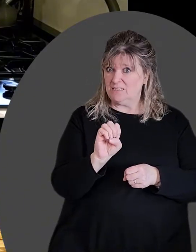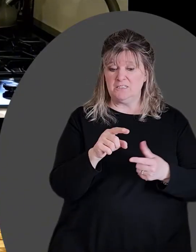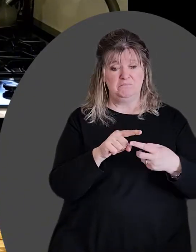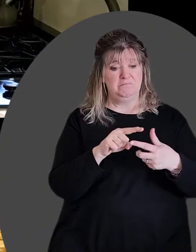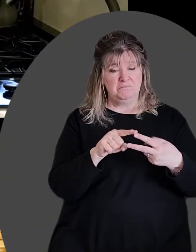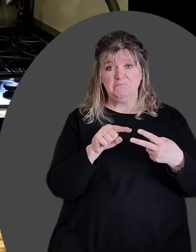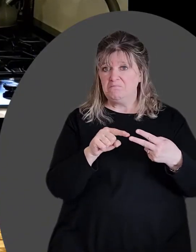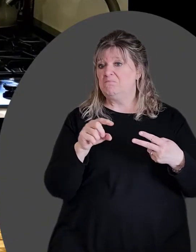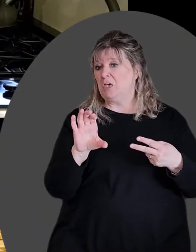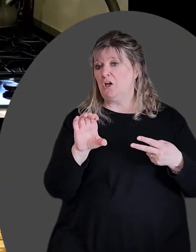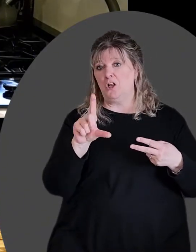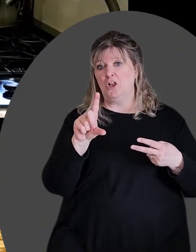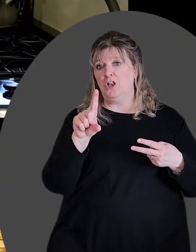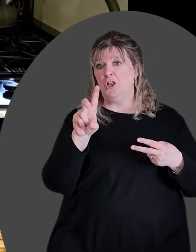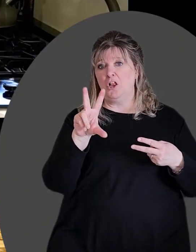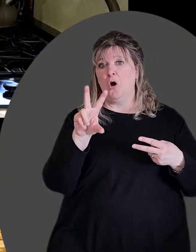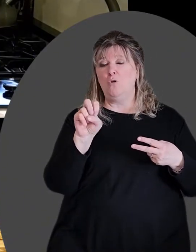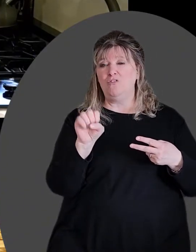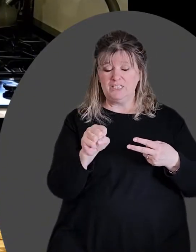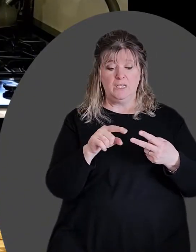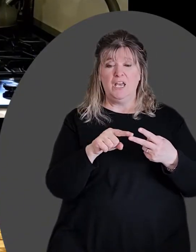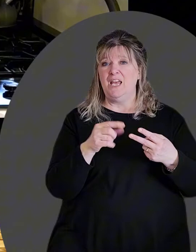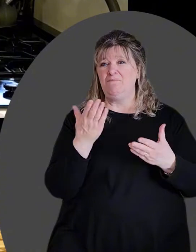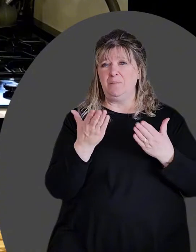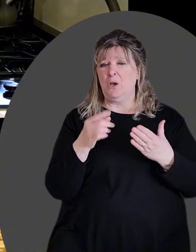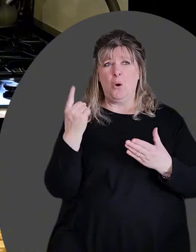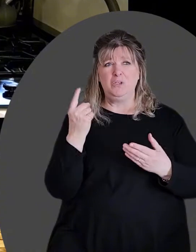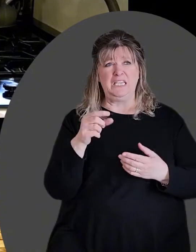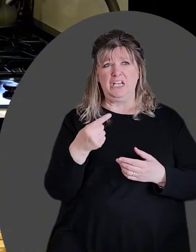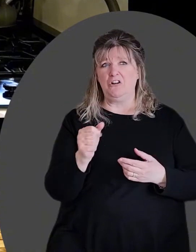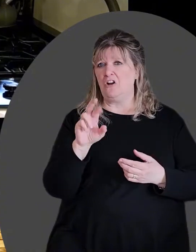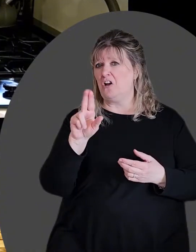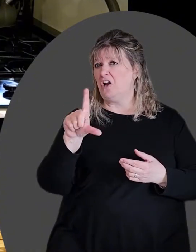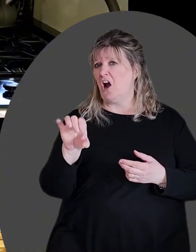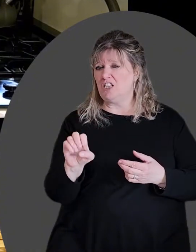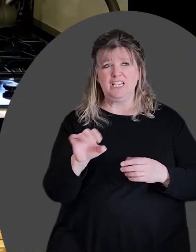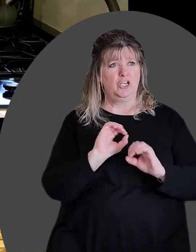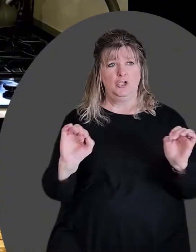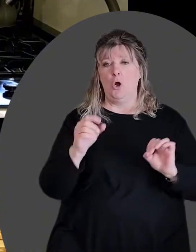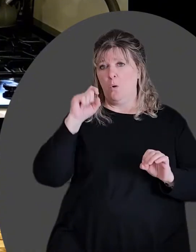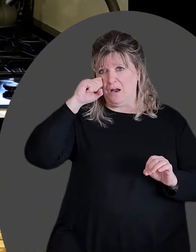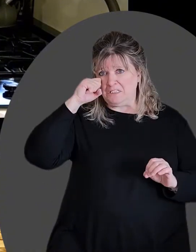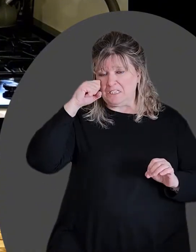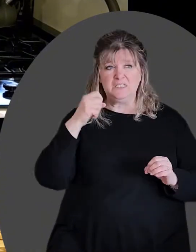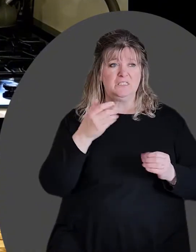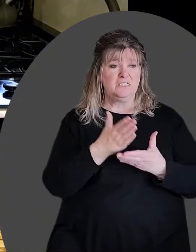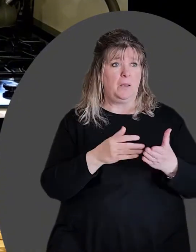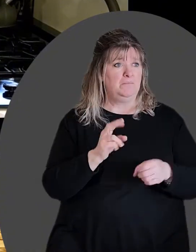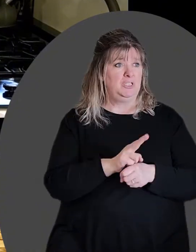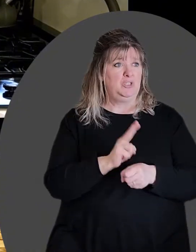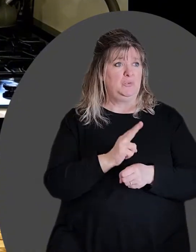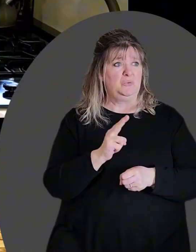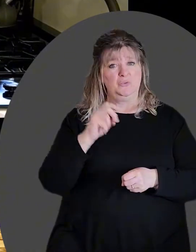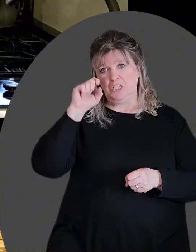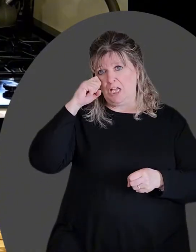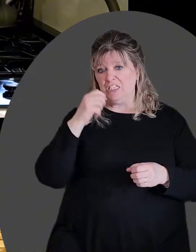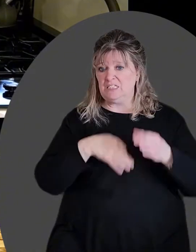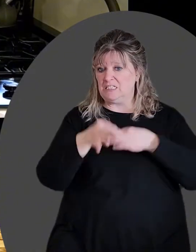just garlic added and no shallots no onions uh or some used onions instead of shallots um